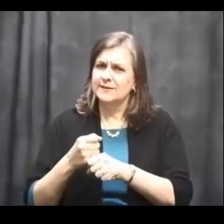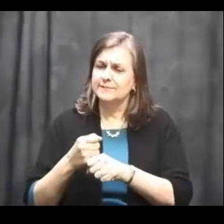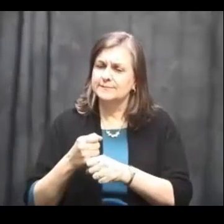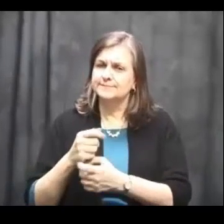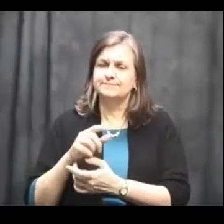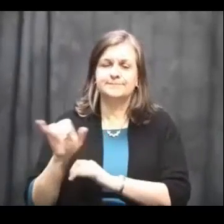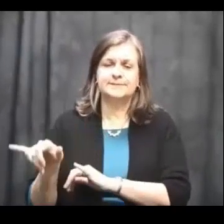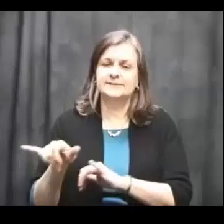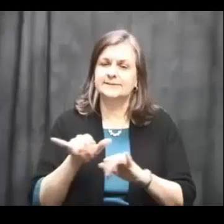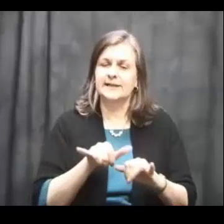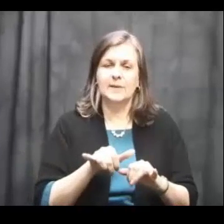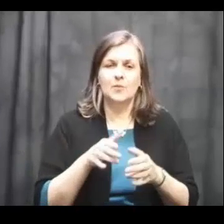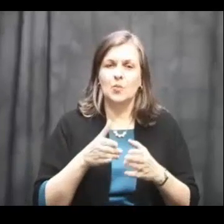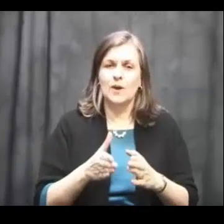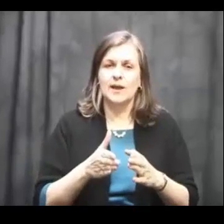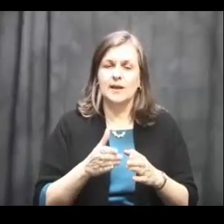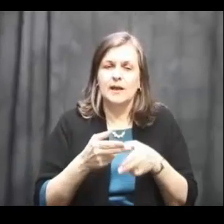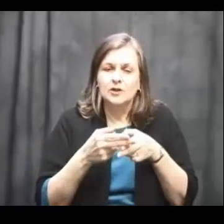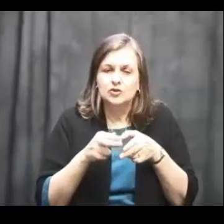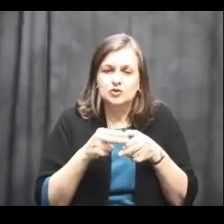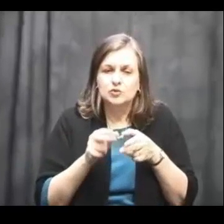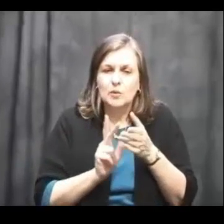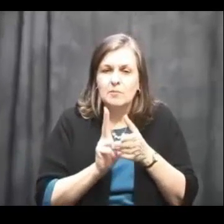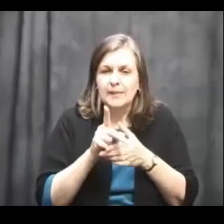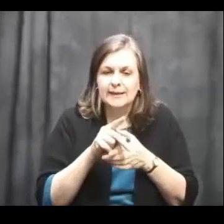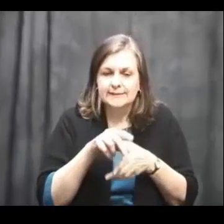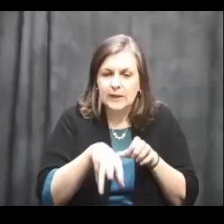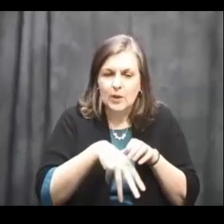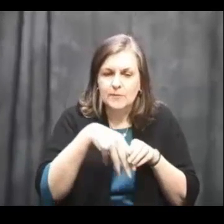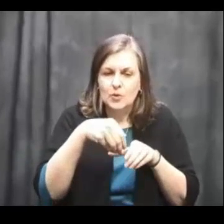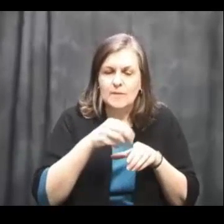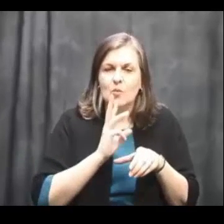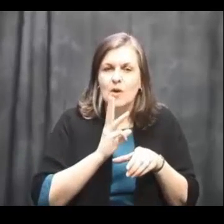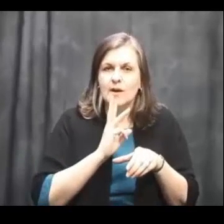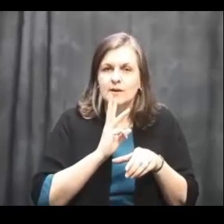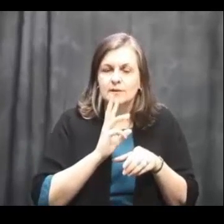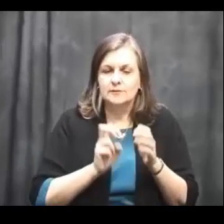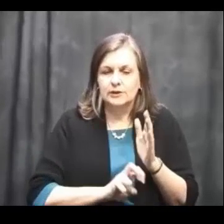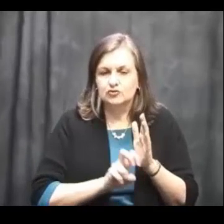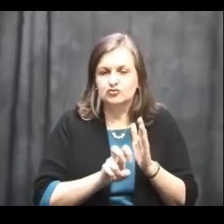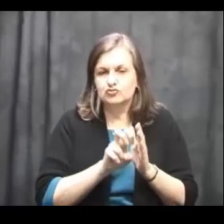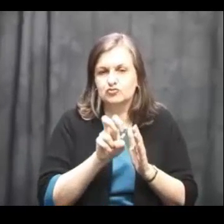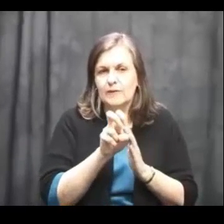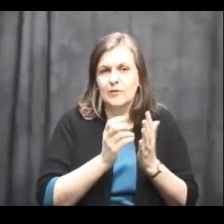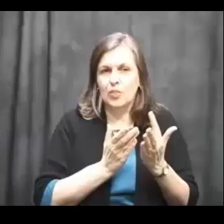it's the same way if the shortest plants on the planet get their water